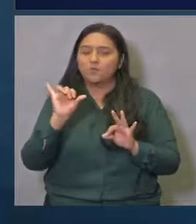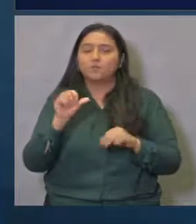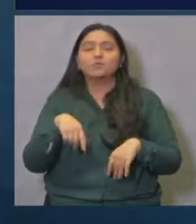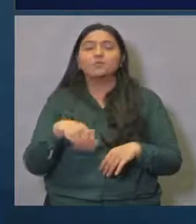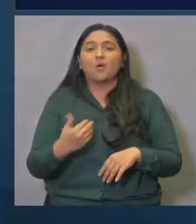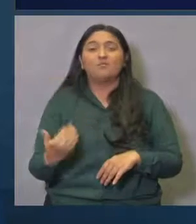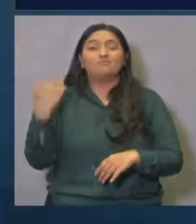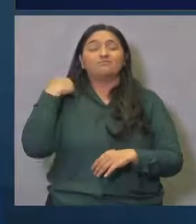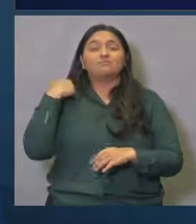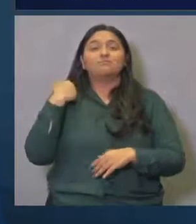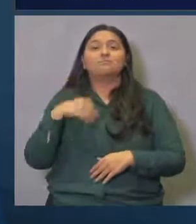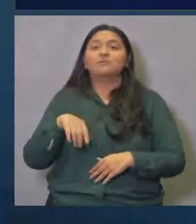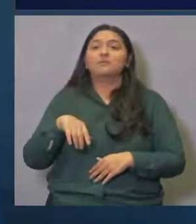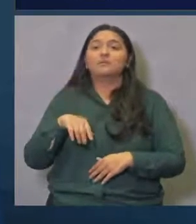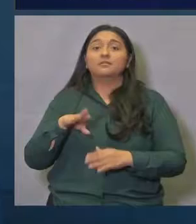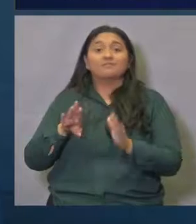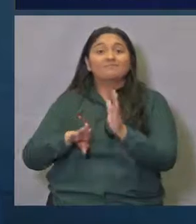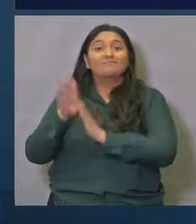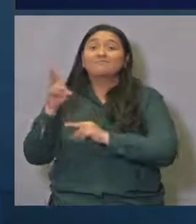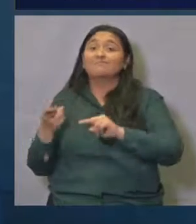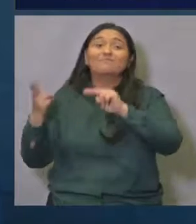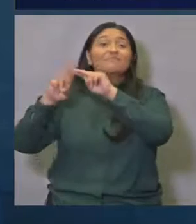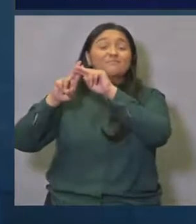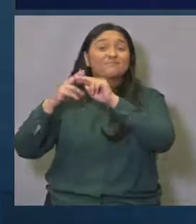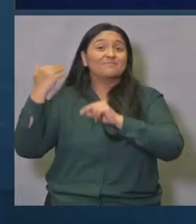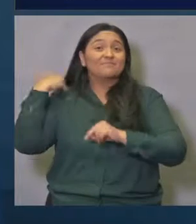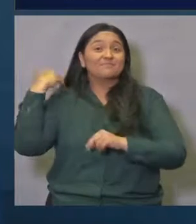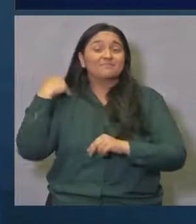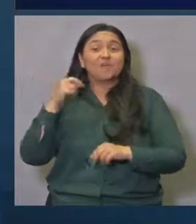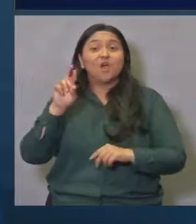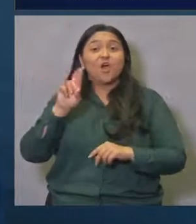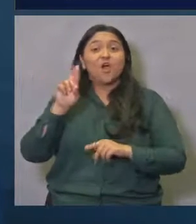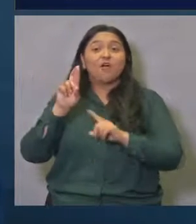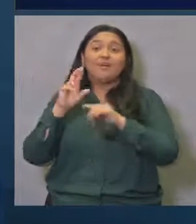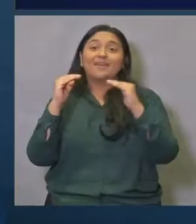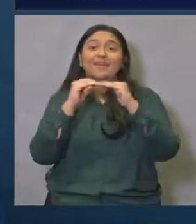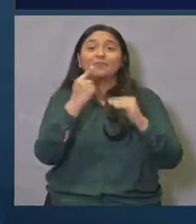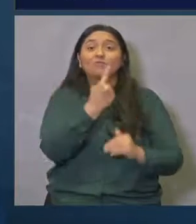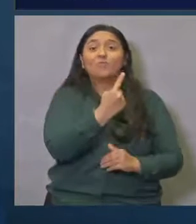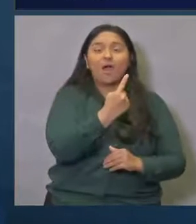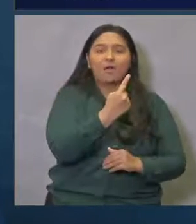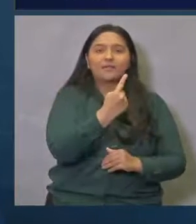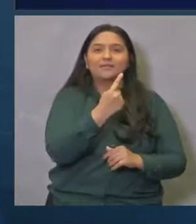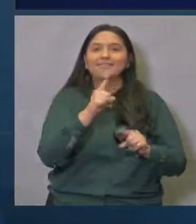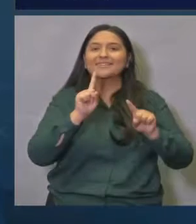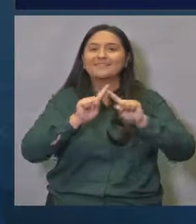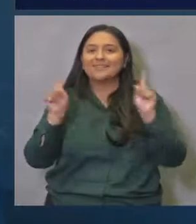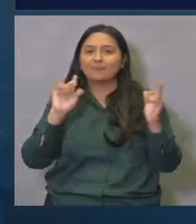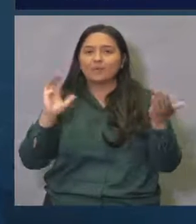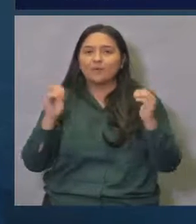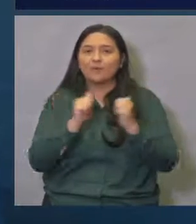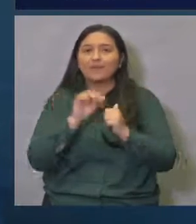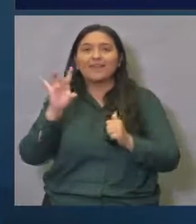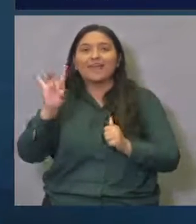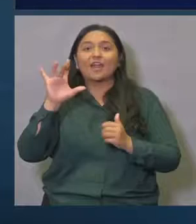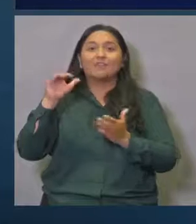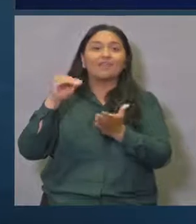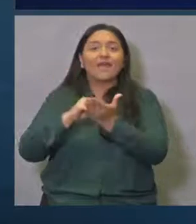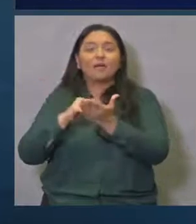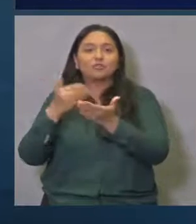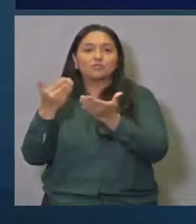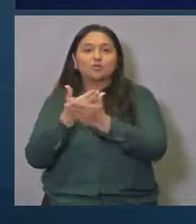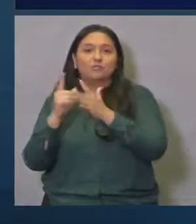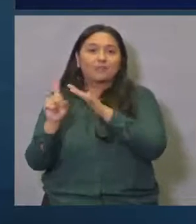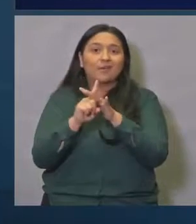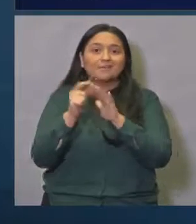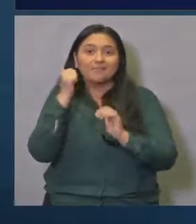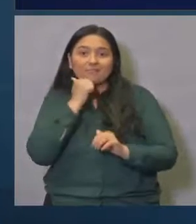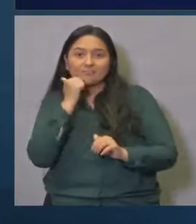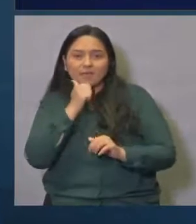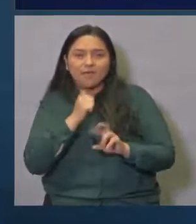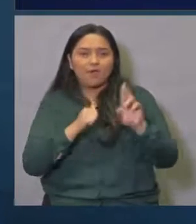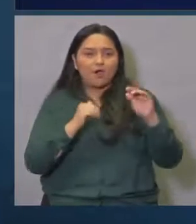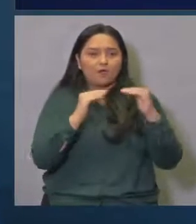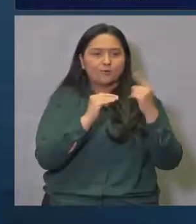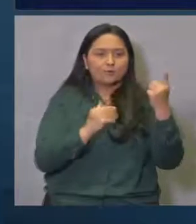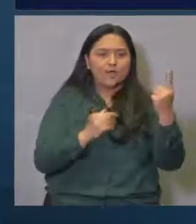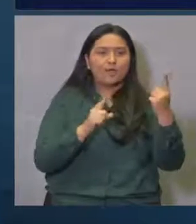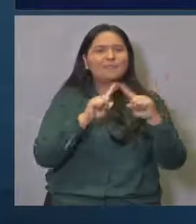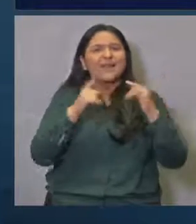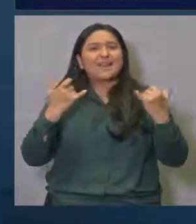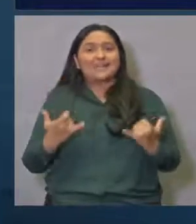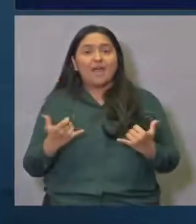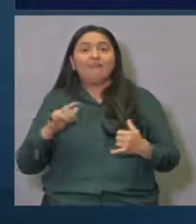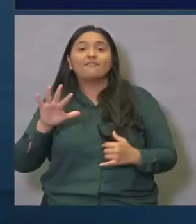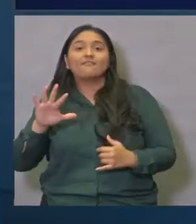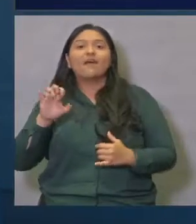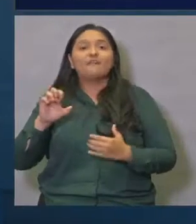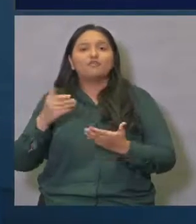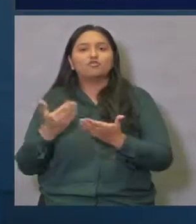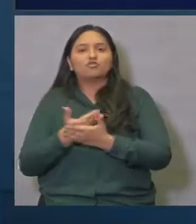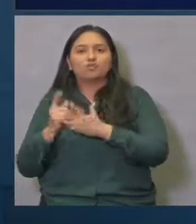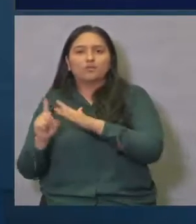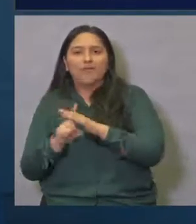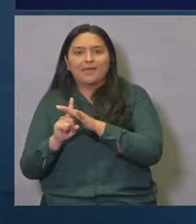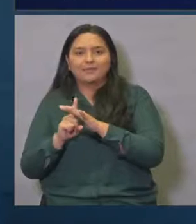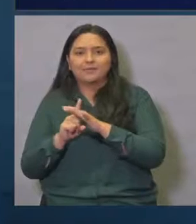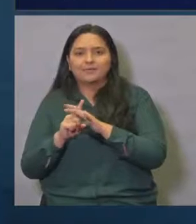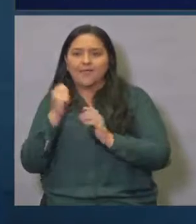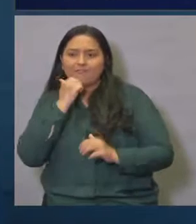WHILE IN THE MIDDLE OF THE